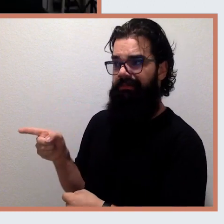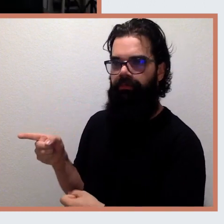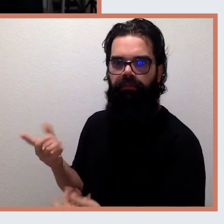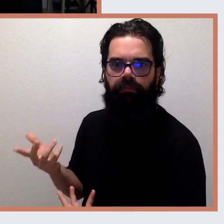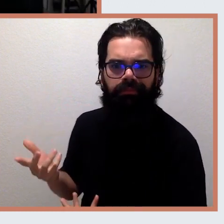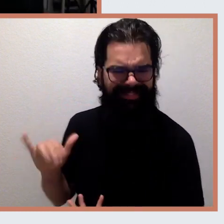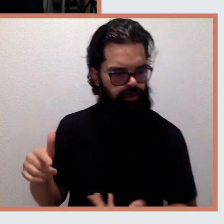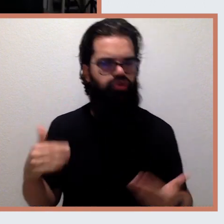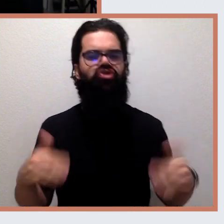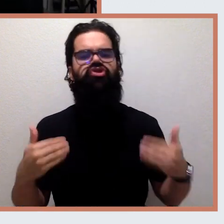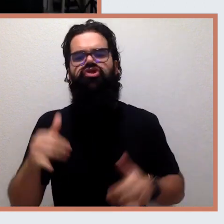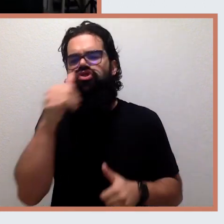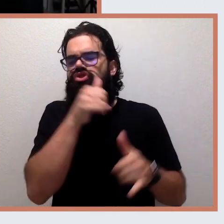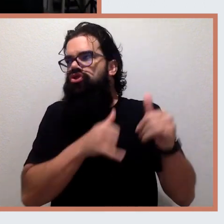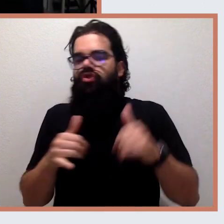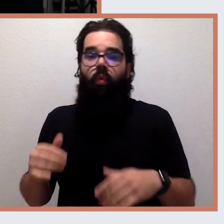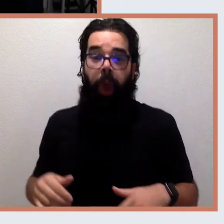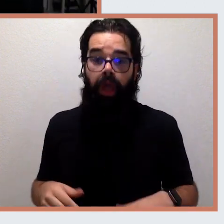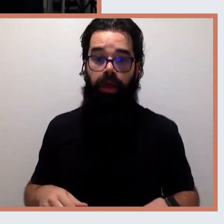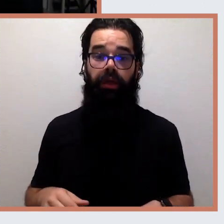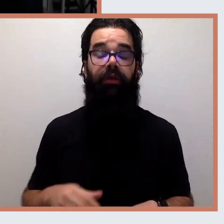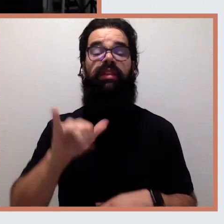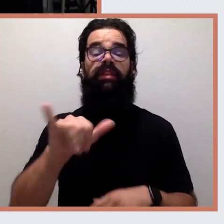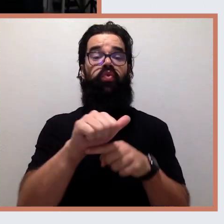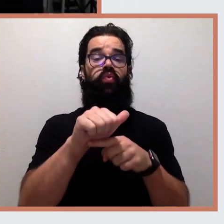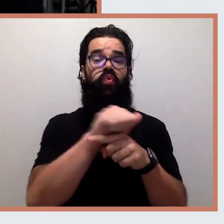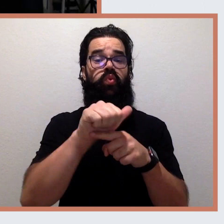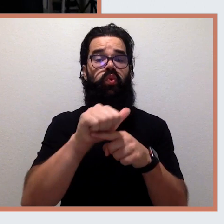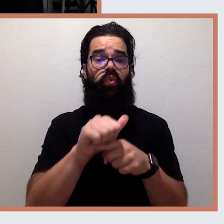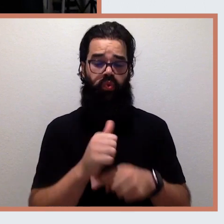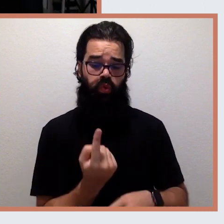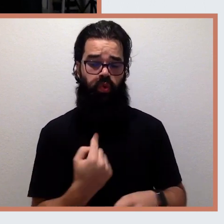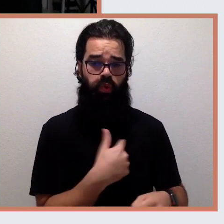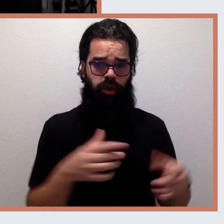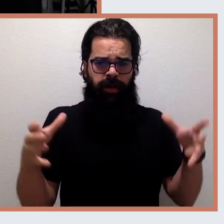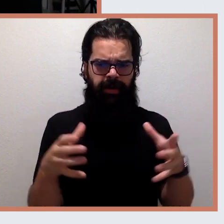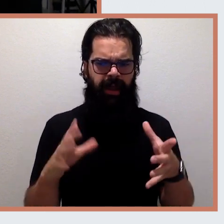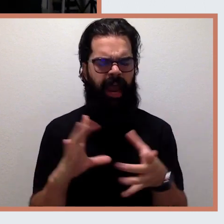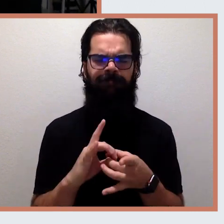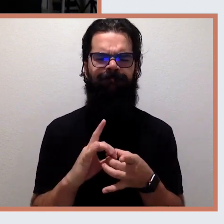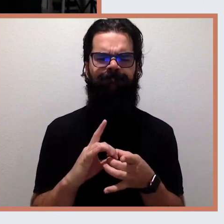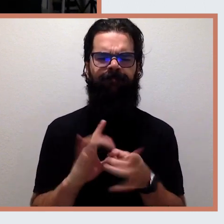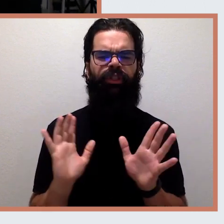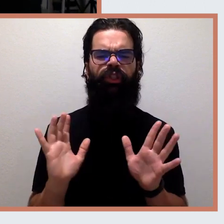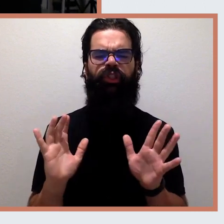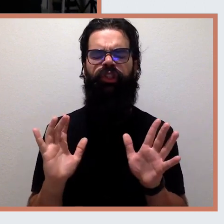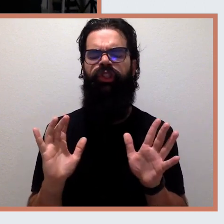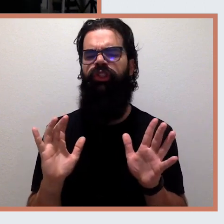So it was just phenomenal, and that training alone brought us together, made us a tight unit,